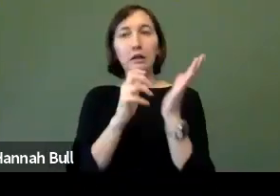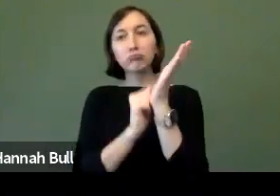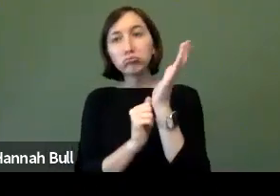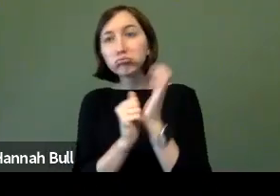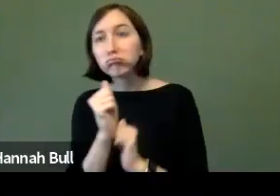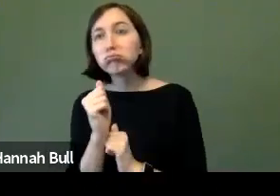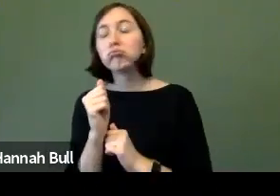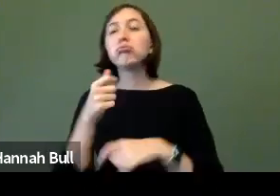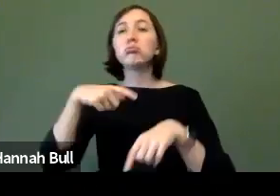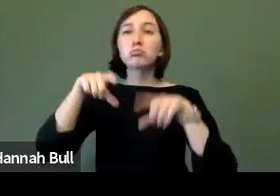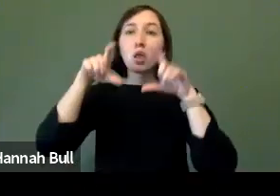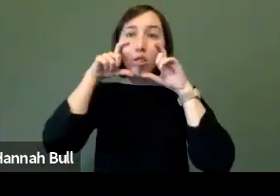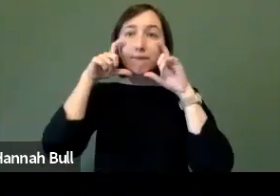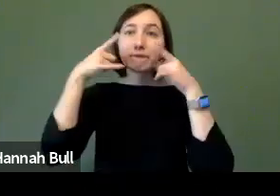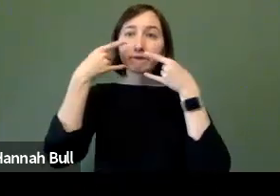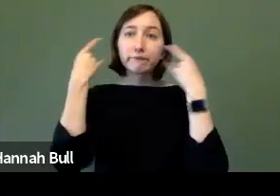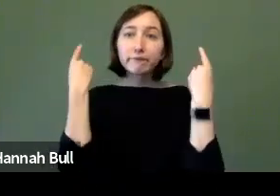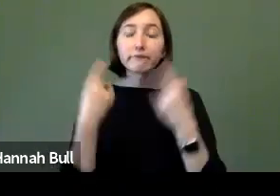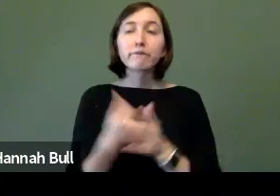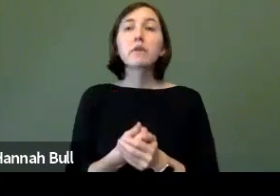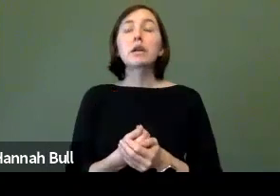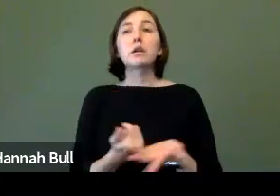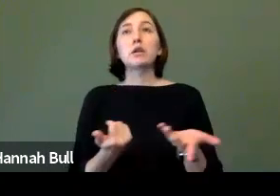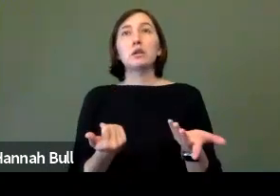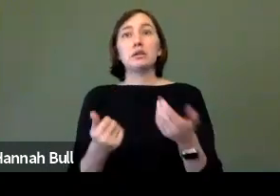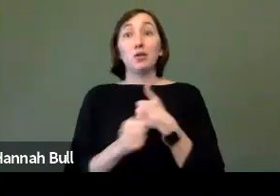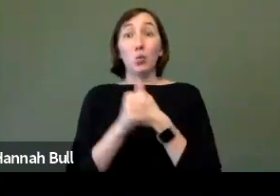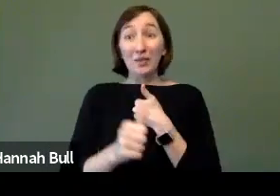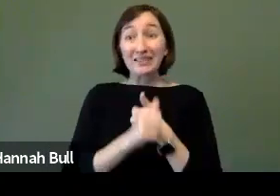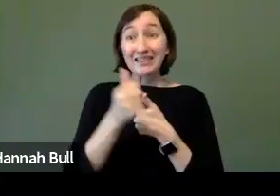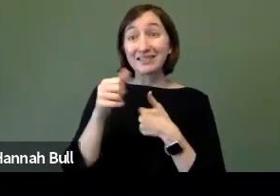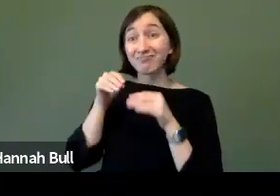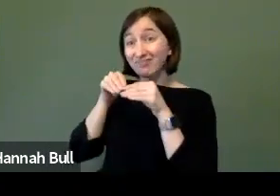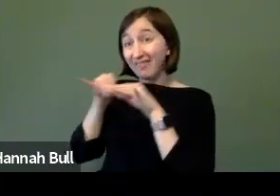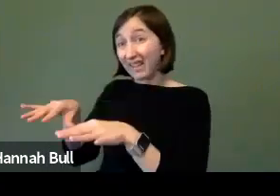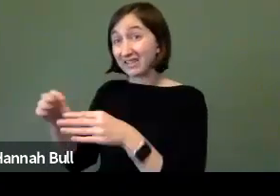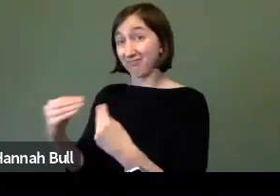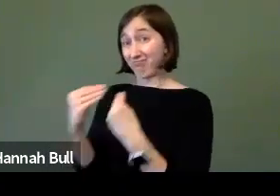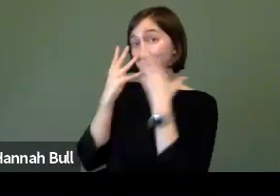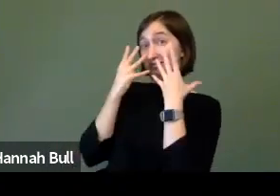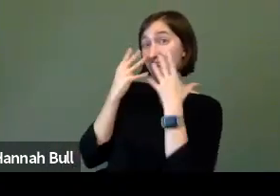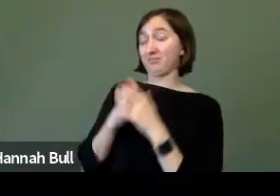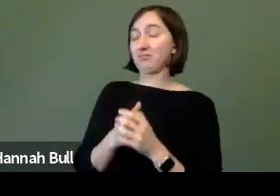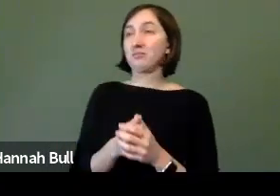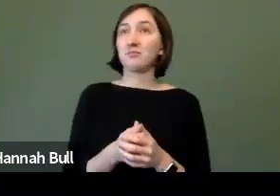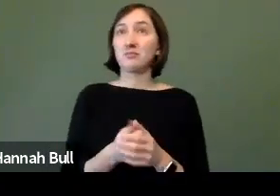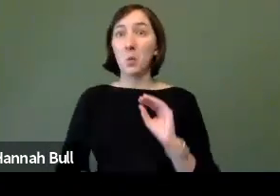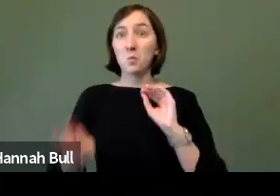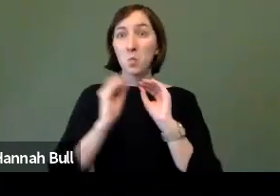the risk of infecting one another, the demands on a caregiver